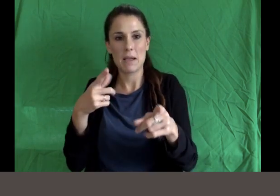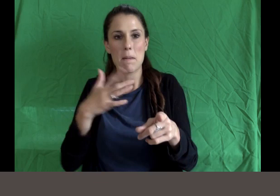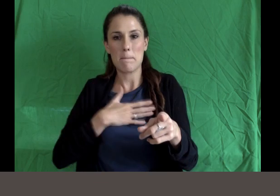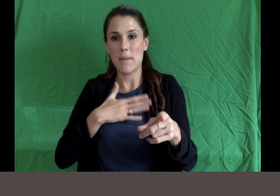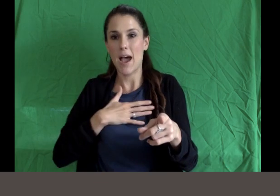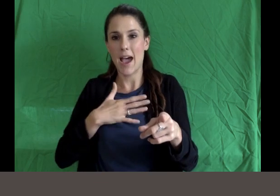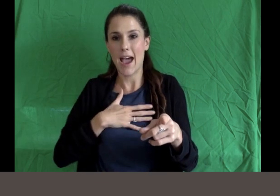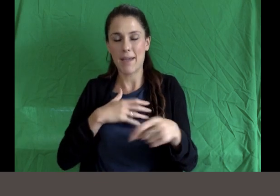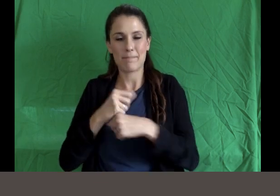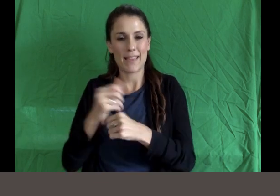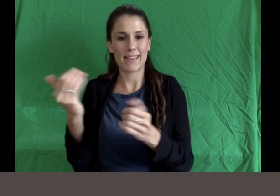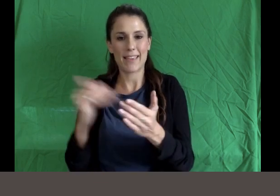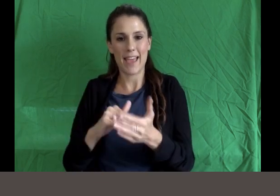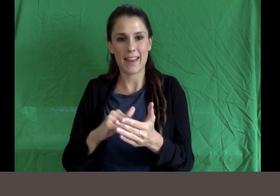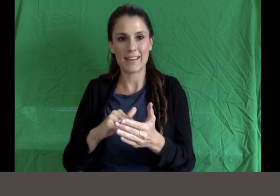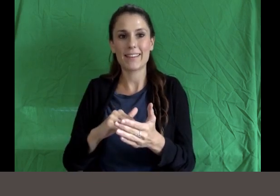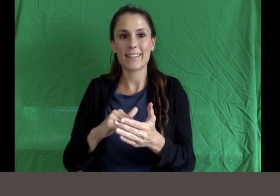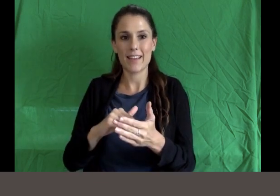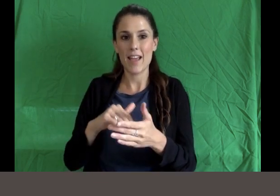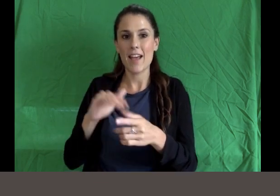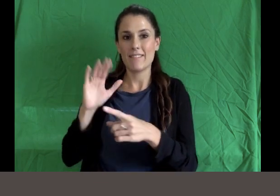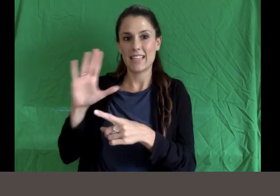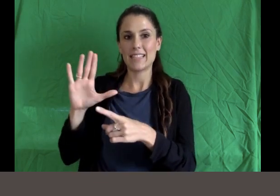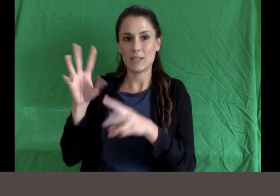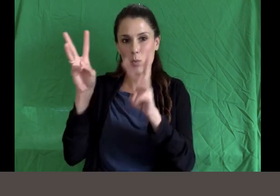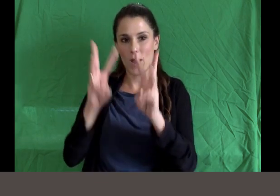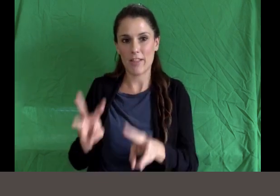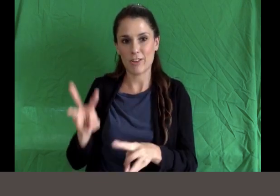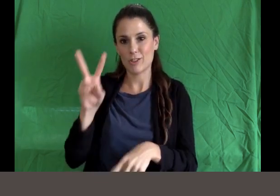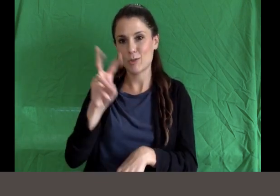now all of the graphical elements here are the same my data set was slightly different so some